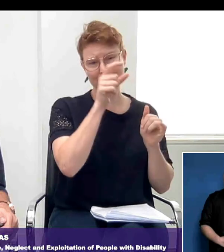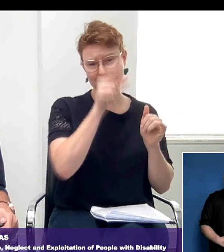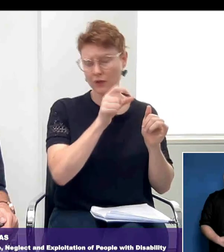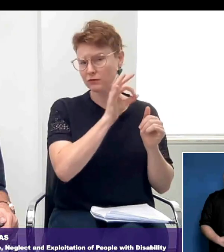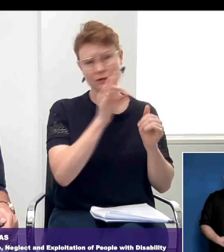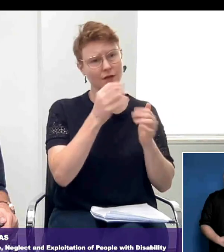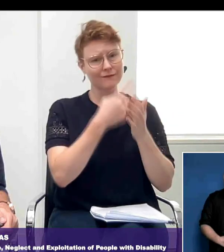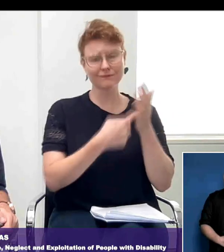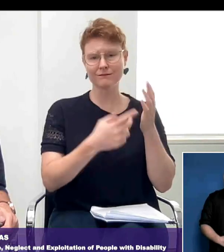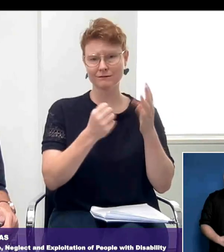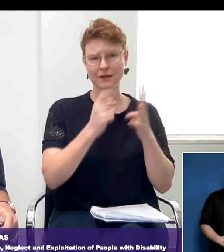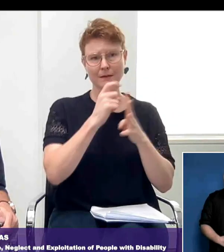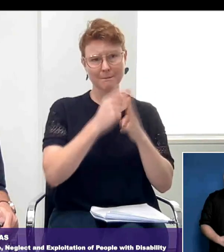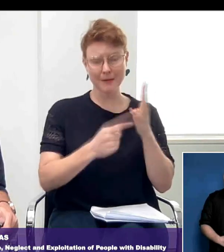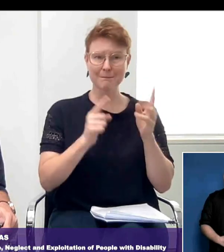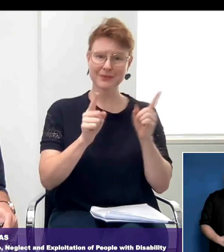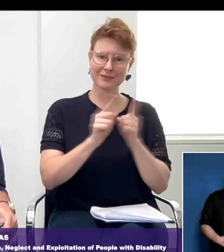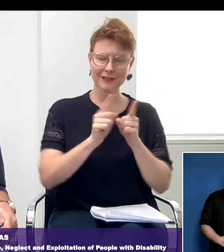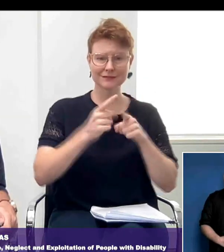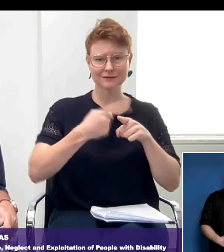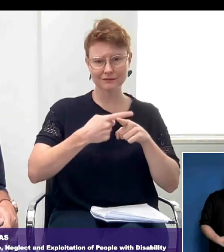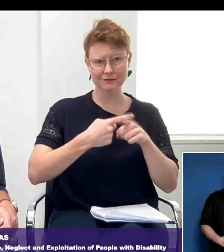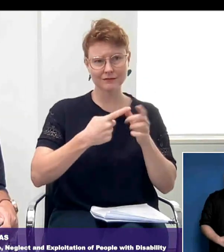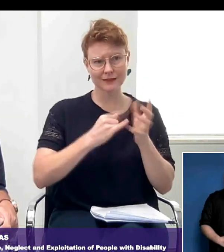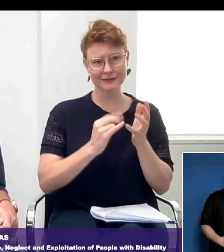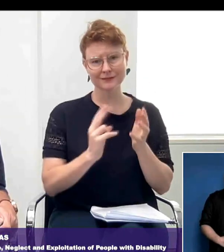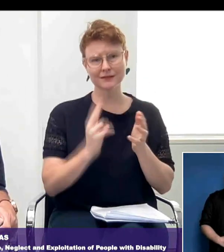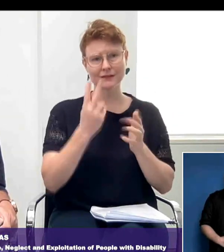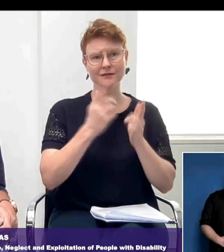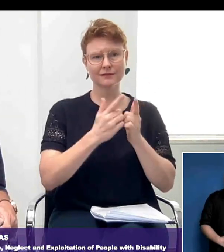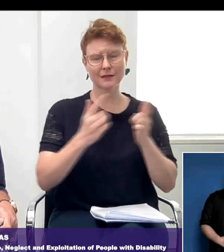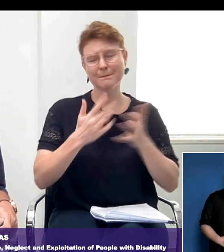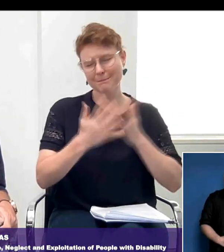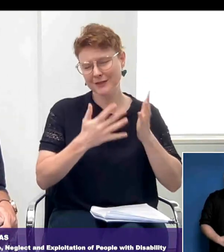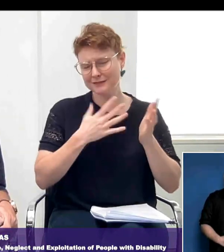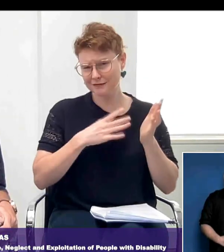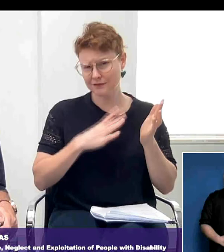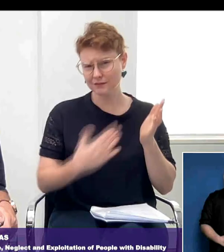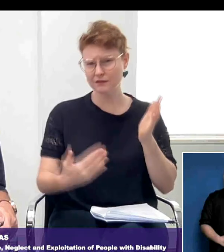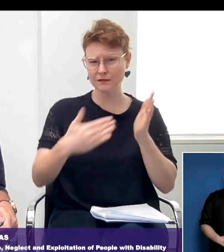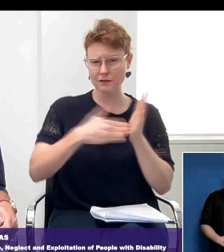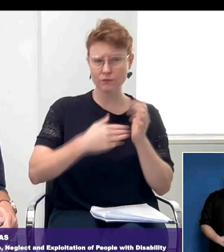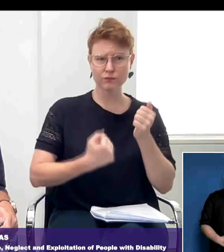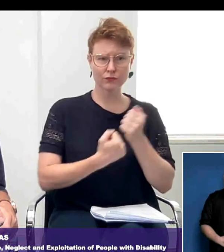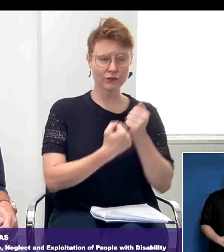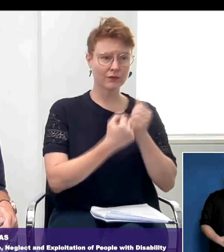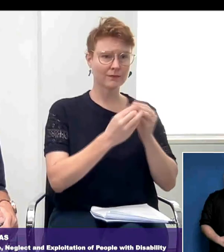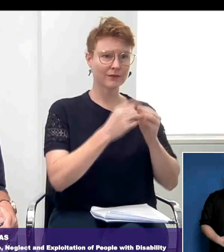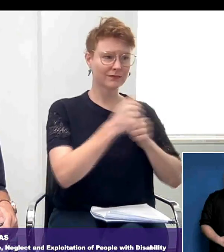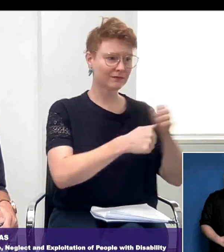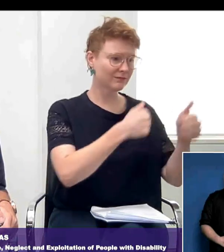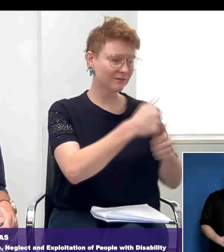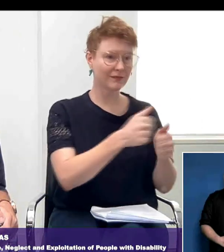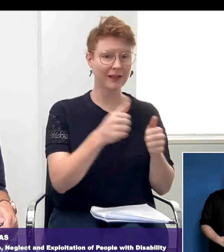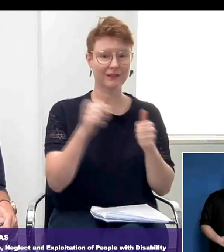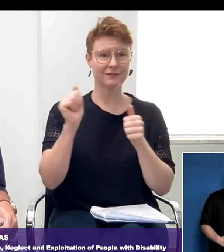interview. And the young person was not just disabled but also had English as a second